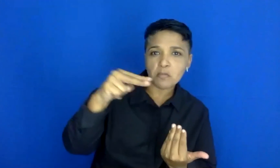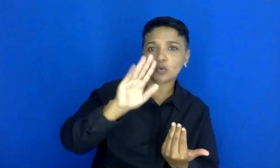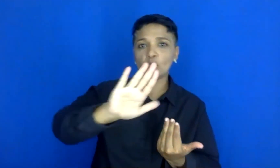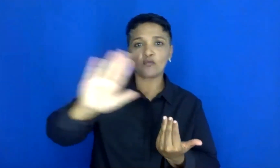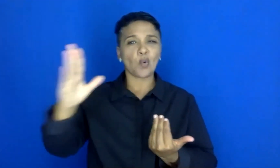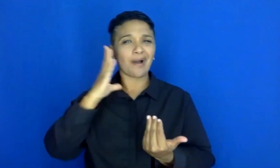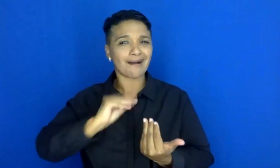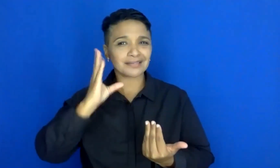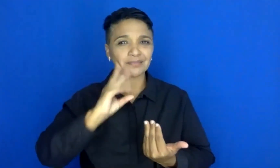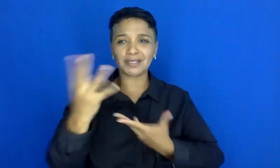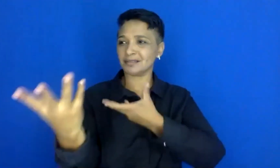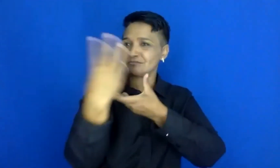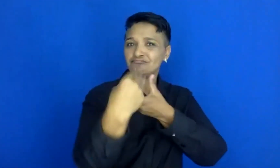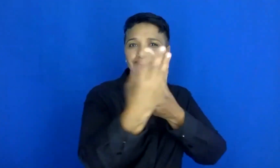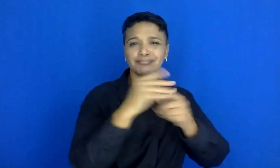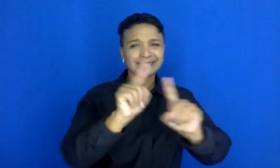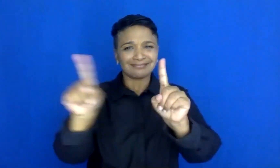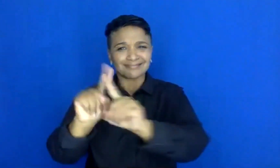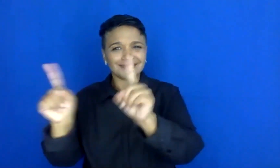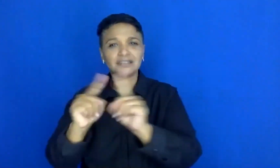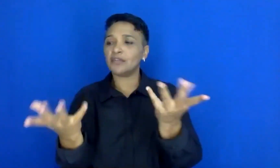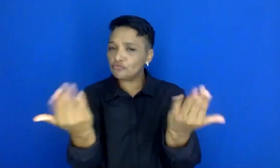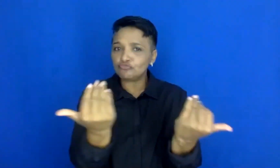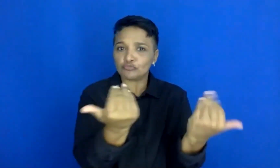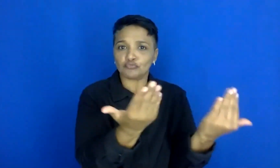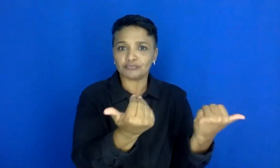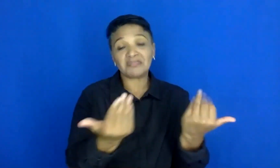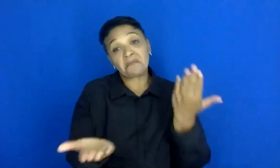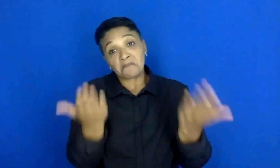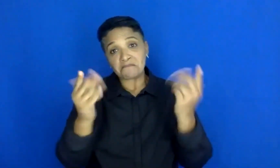tuned in as well and in case there are any other member states and agencies we'd love to have you